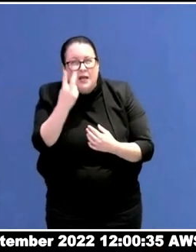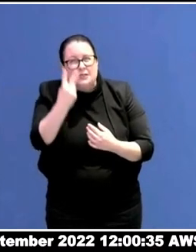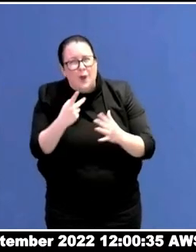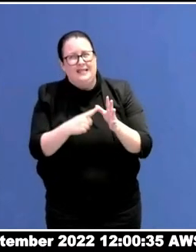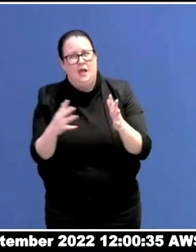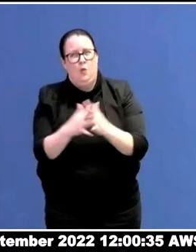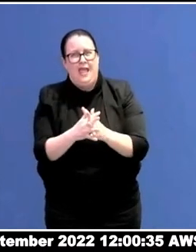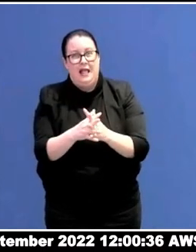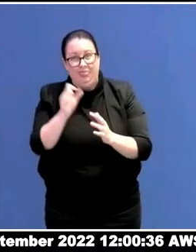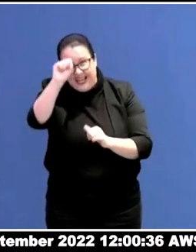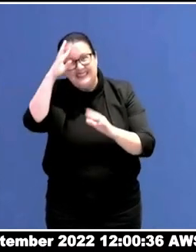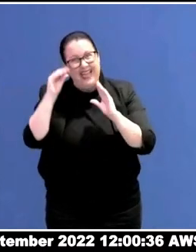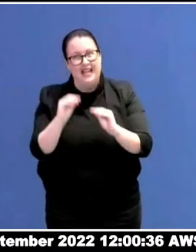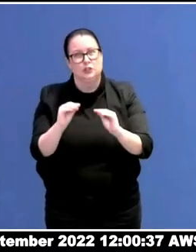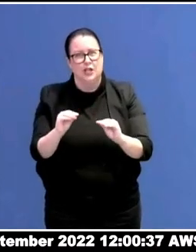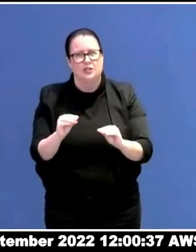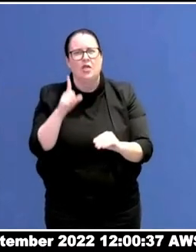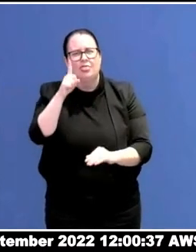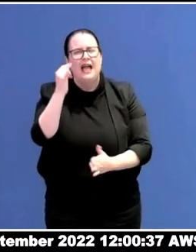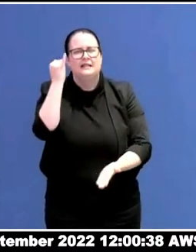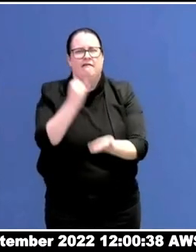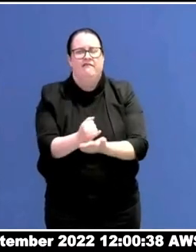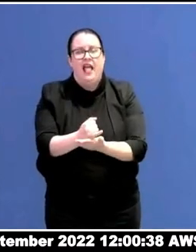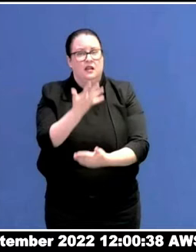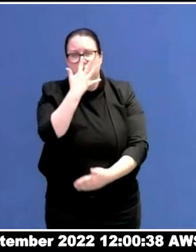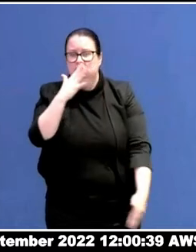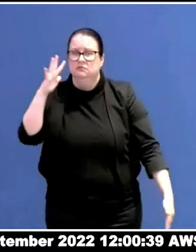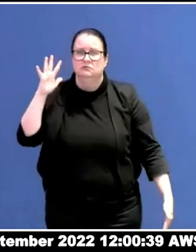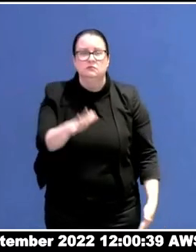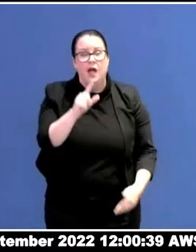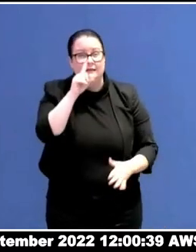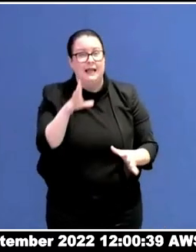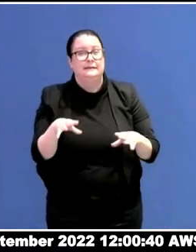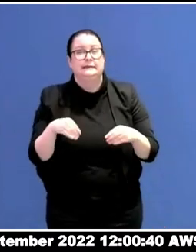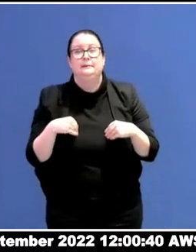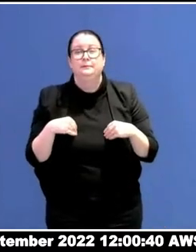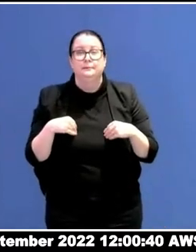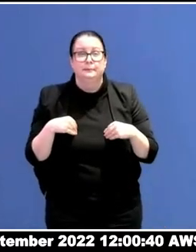Our children are being failed. And I cannot accept the failures, particularly when it's going to lead and